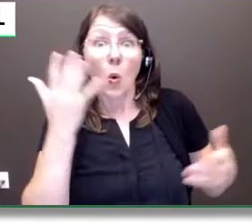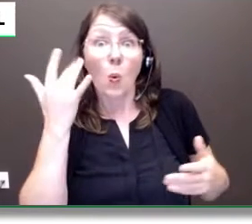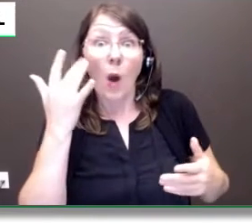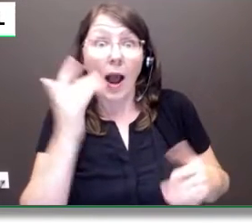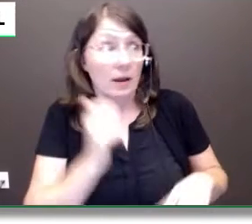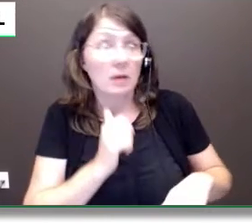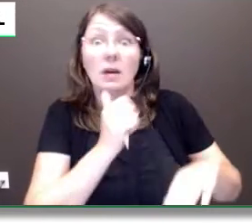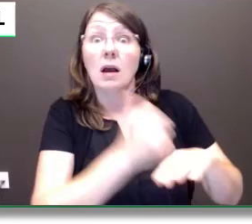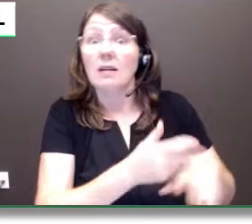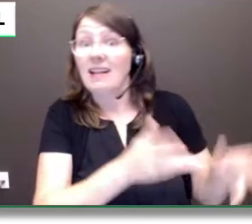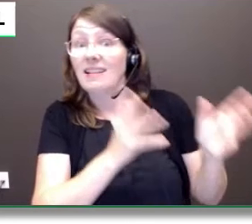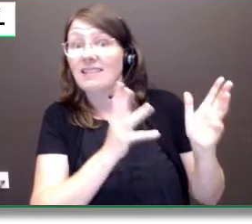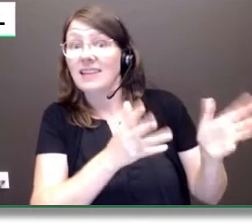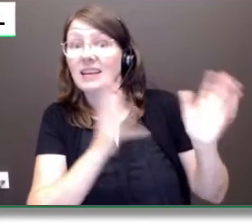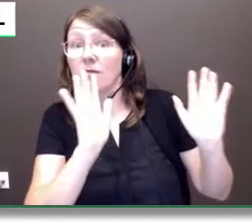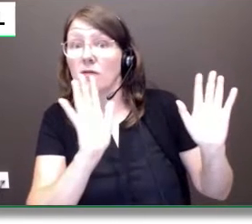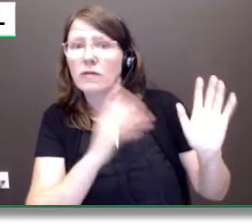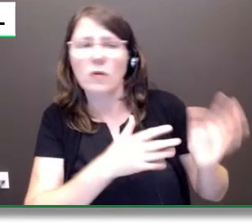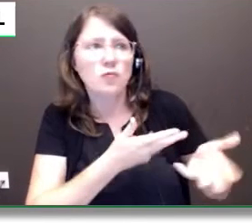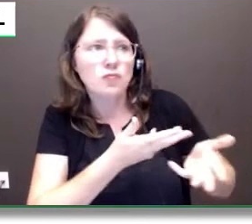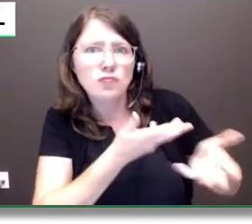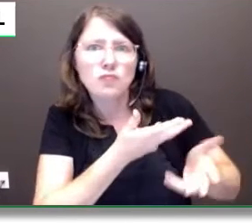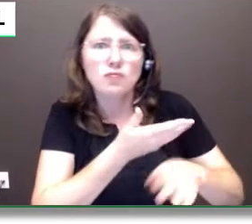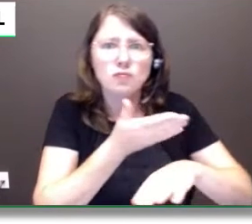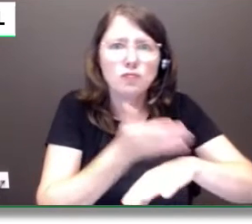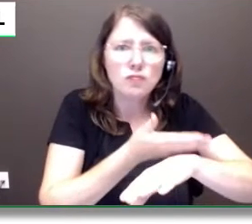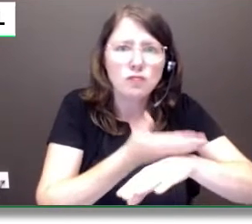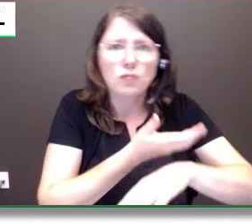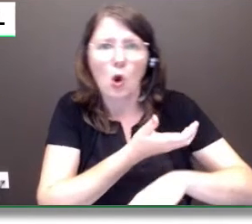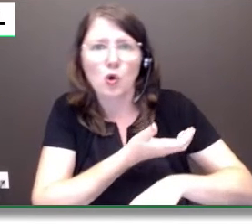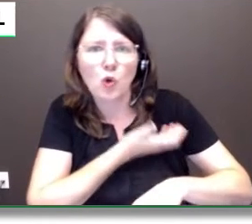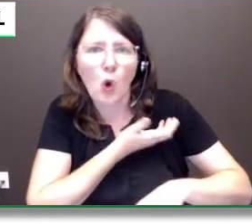where people could alter those practices. So I think it's really again just moving